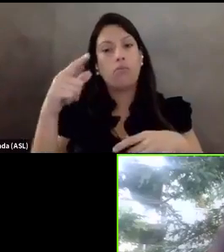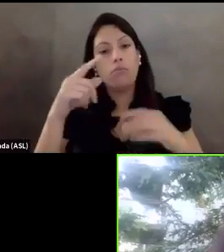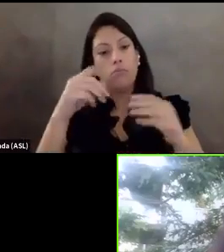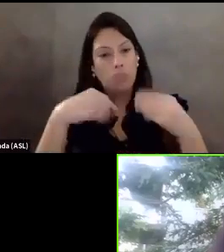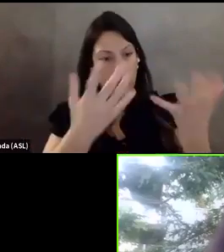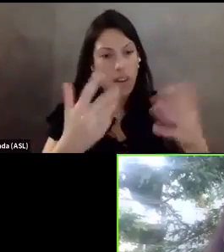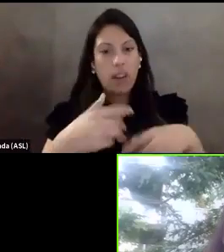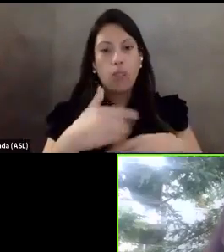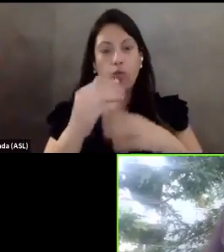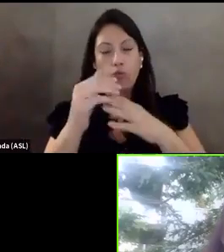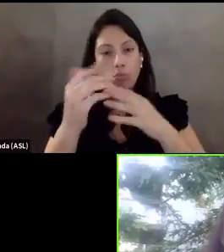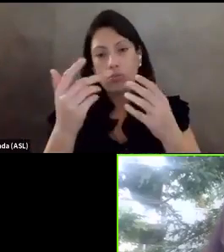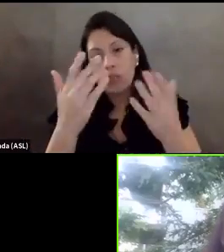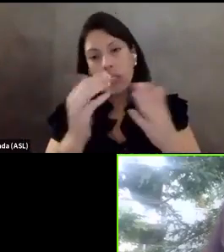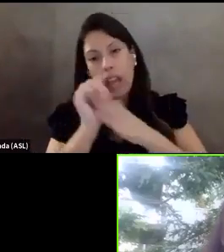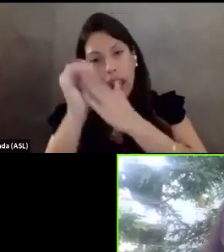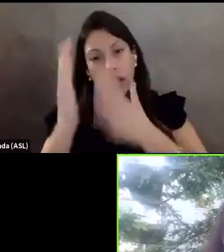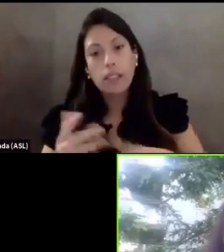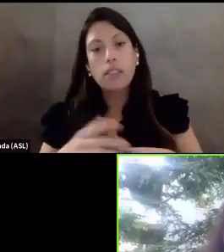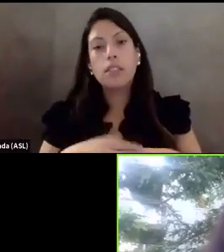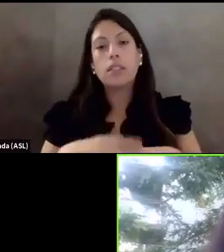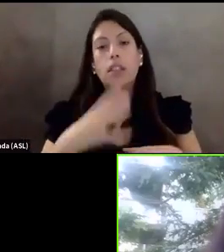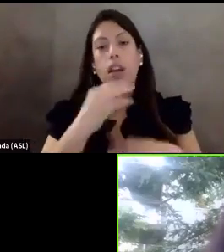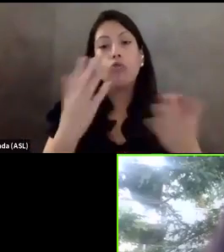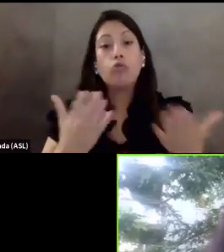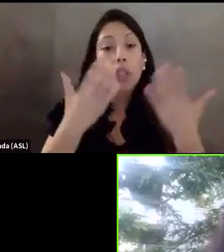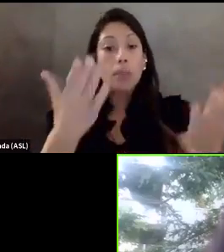cetera, for the residential care facilities to ensure